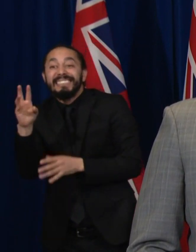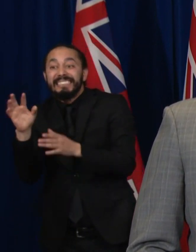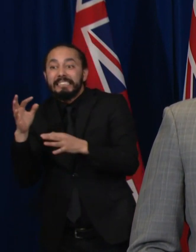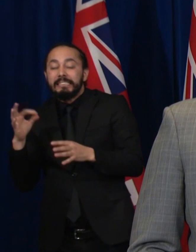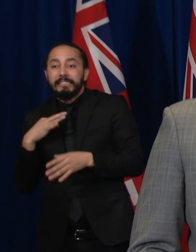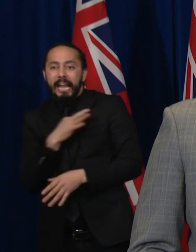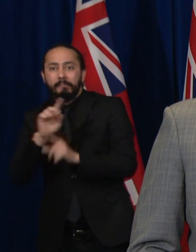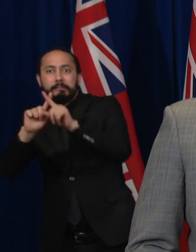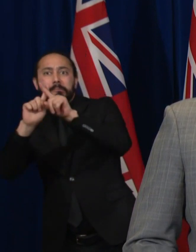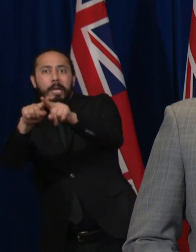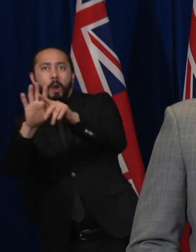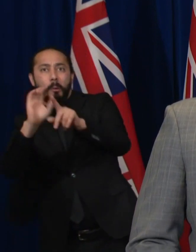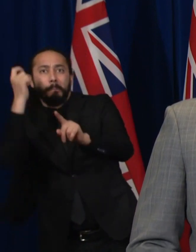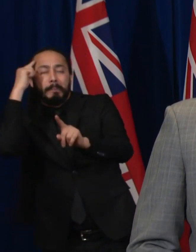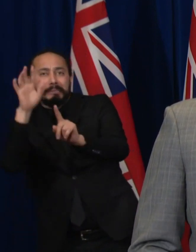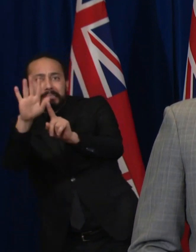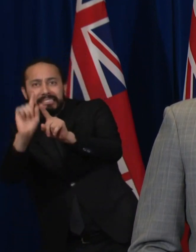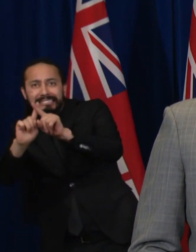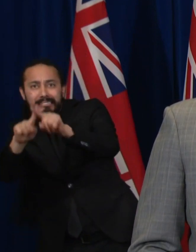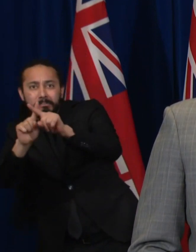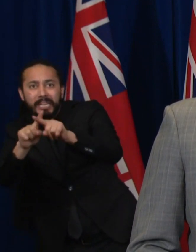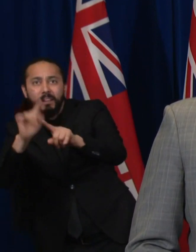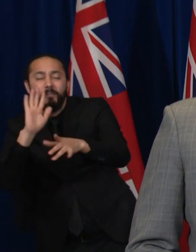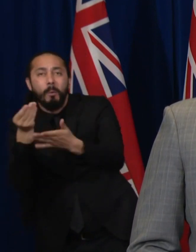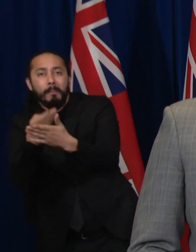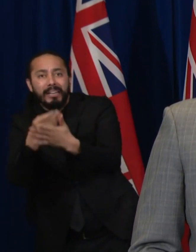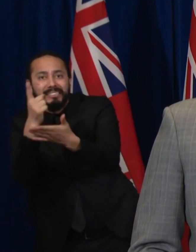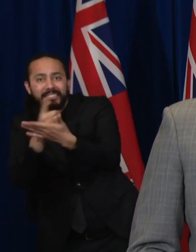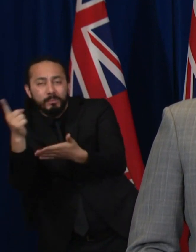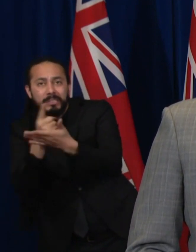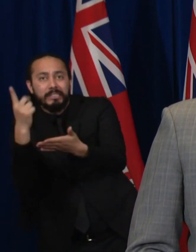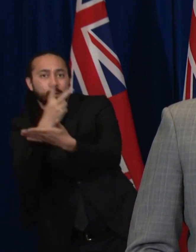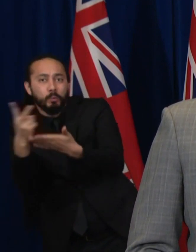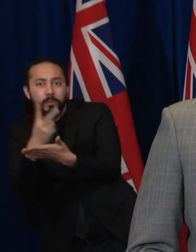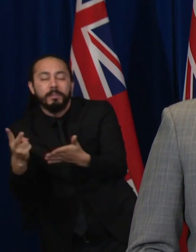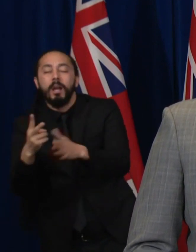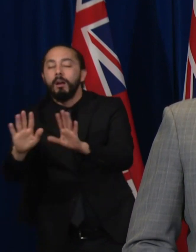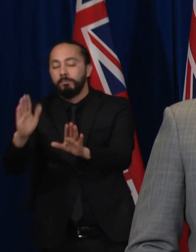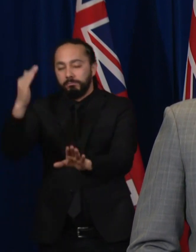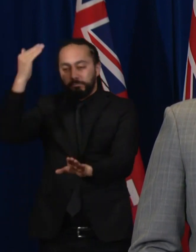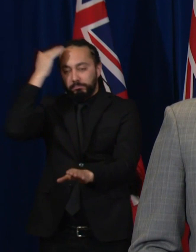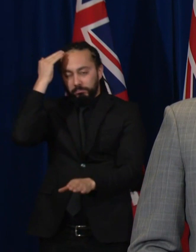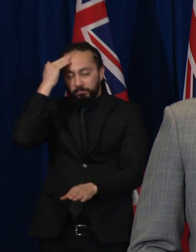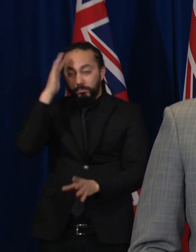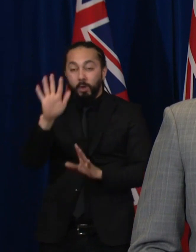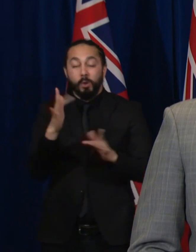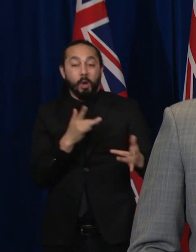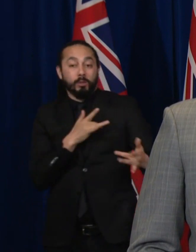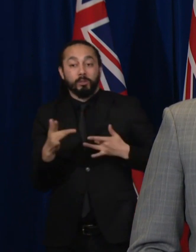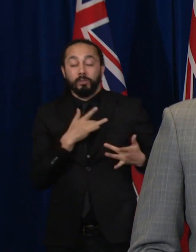The world will little note, nor long remember what we say here; We hear you when you tell us that you are while it can never forget what they did here. worried about your businesses' ability to brave this storm.